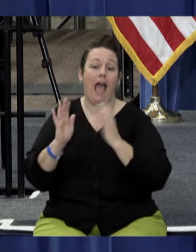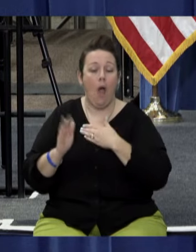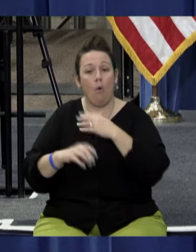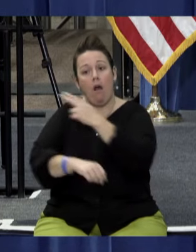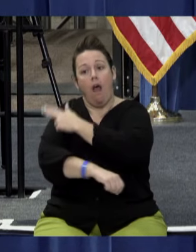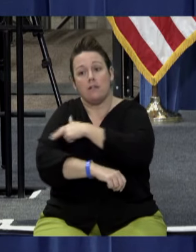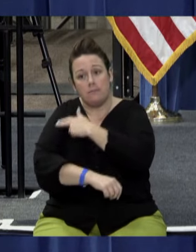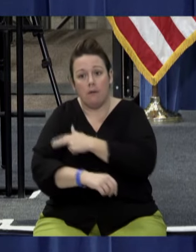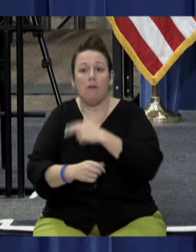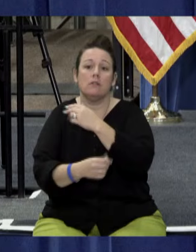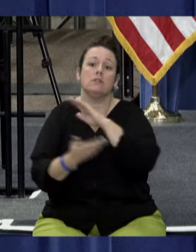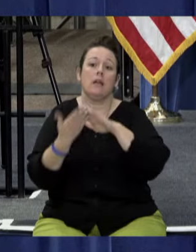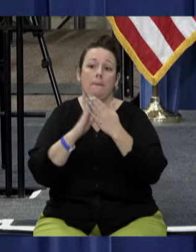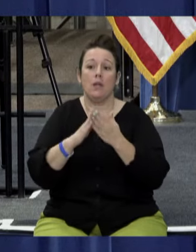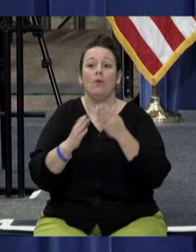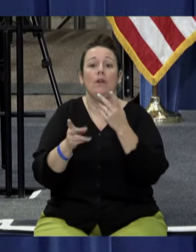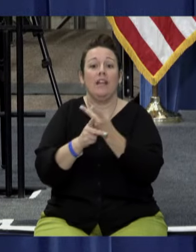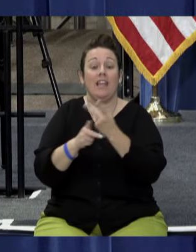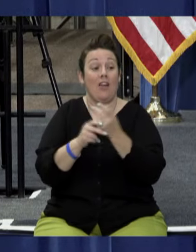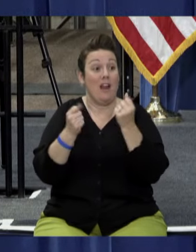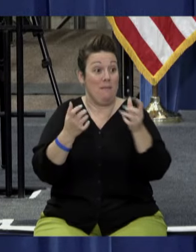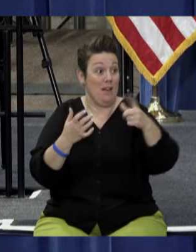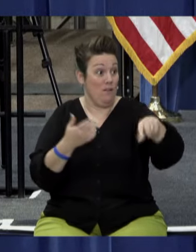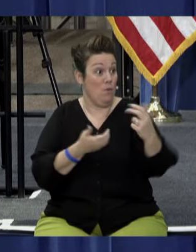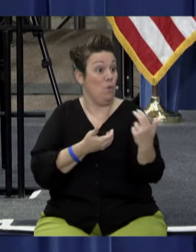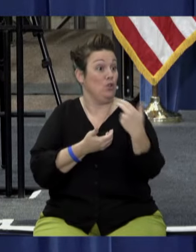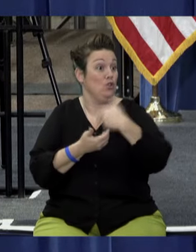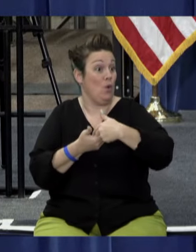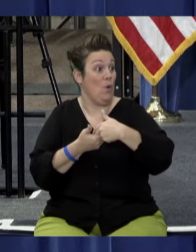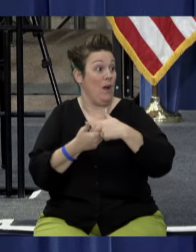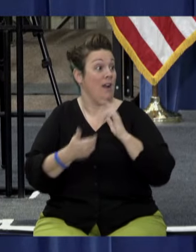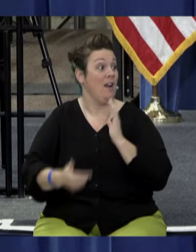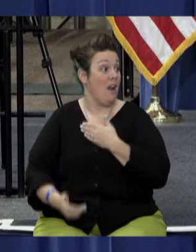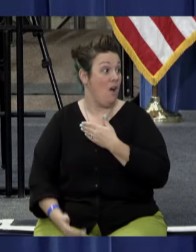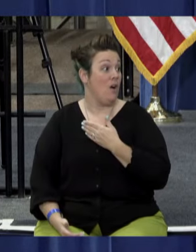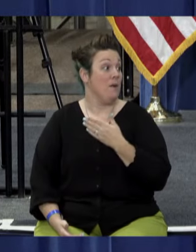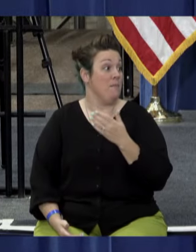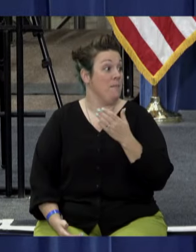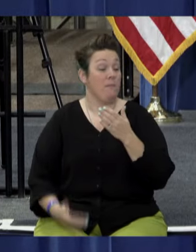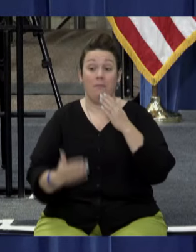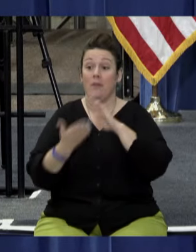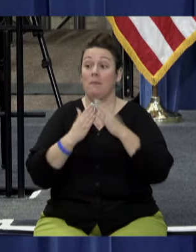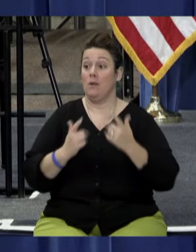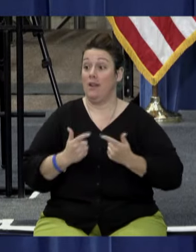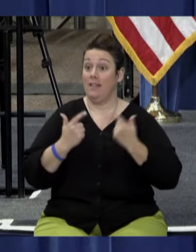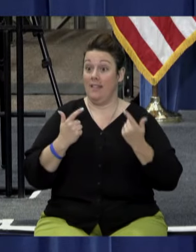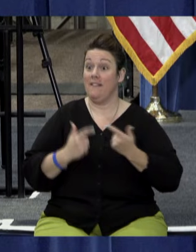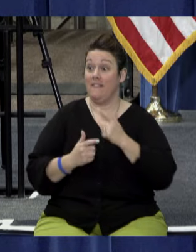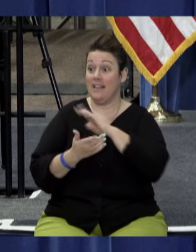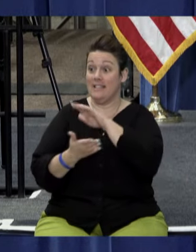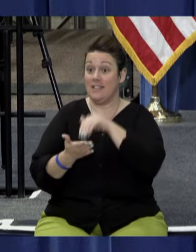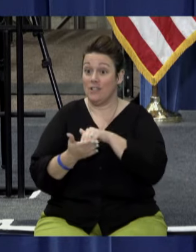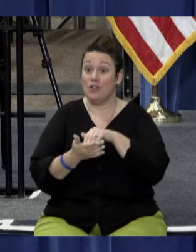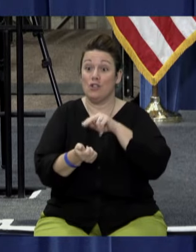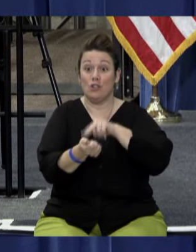And also for many that will join in our community living centers, our nursing homes, and others as